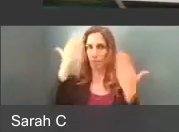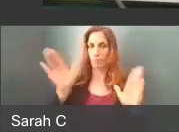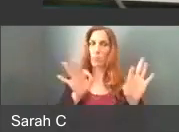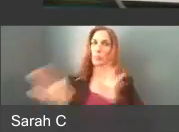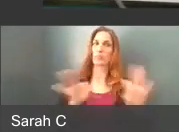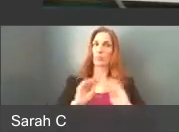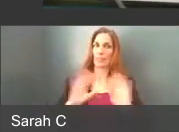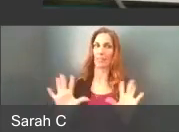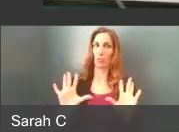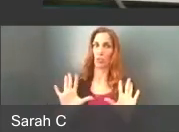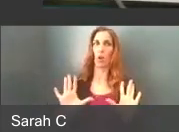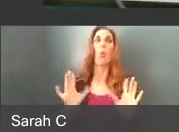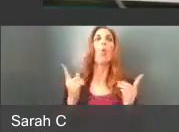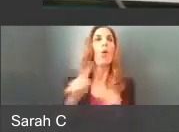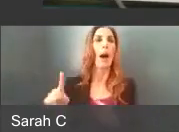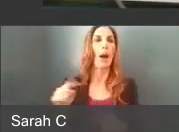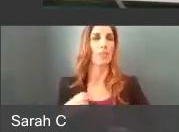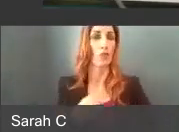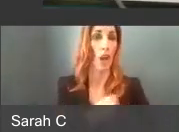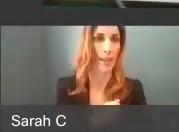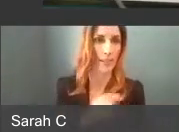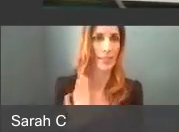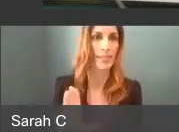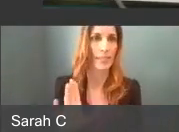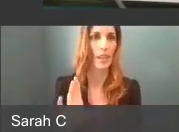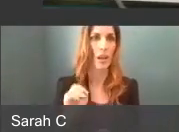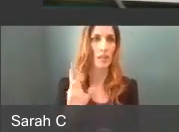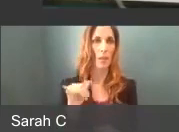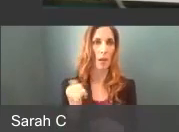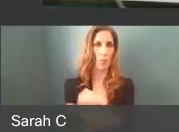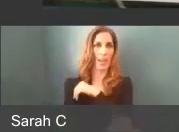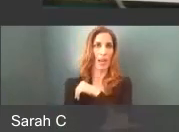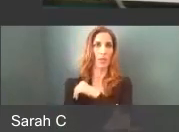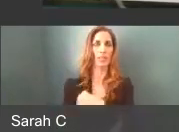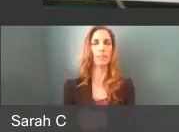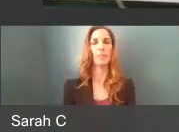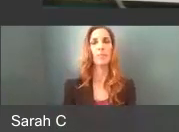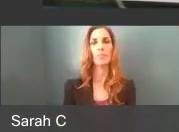you what happens for Montgomery County's Office of Public Health. So first of all, there's the